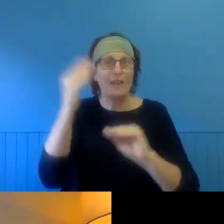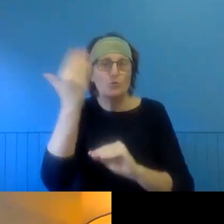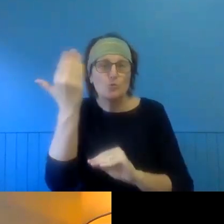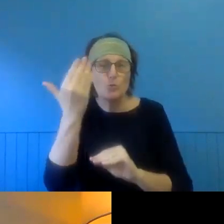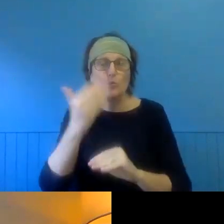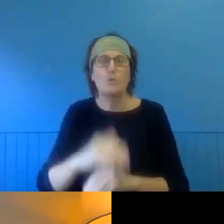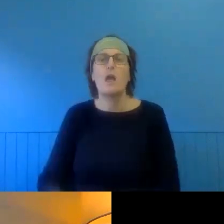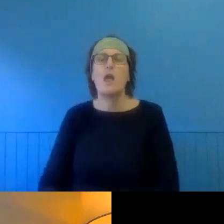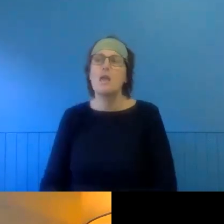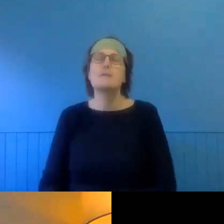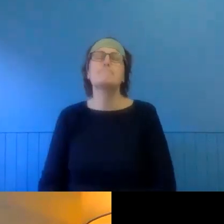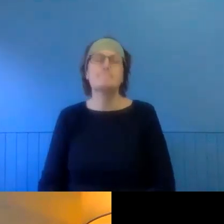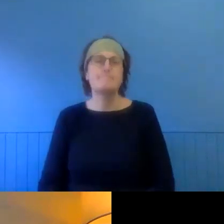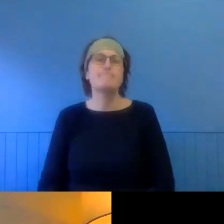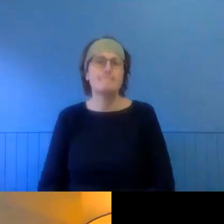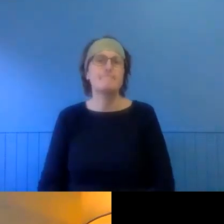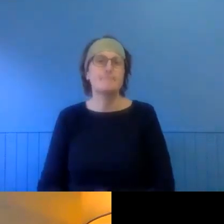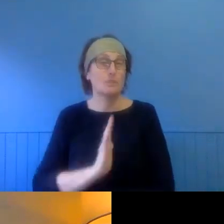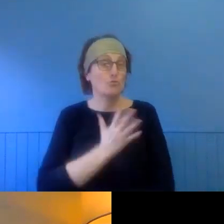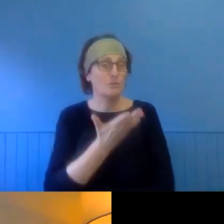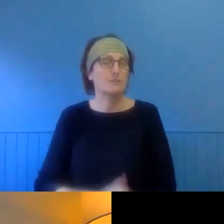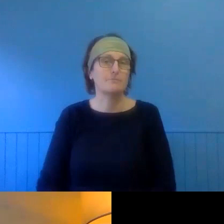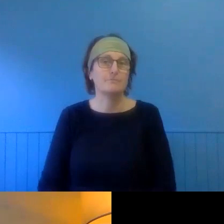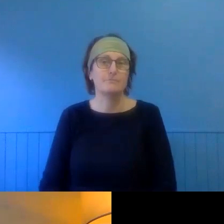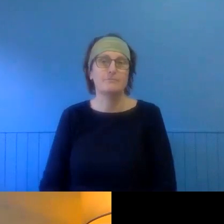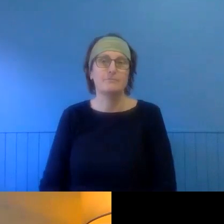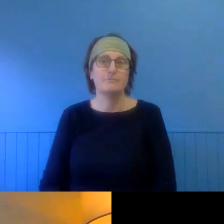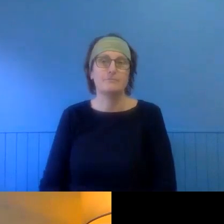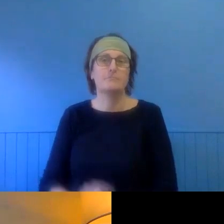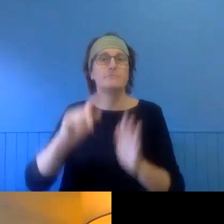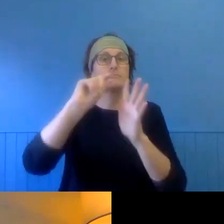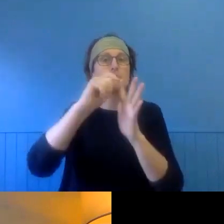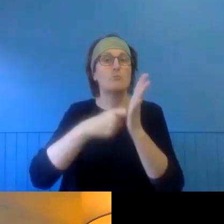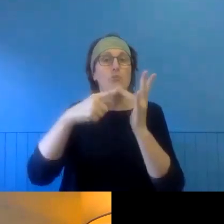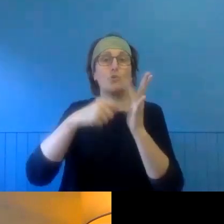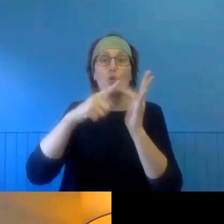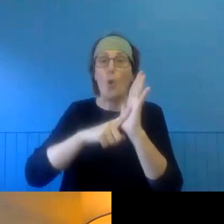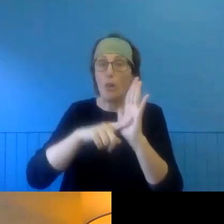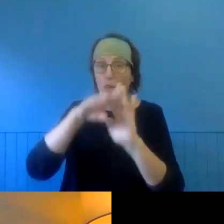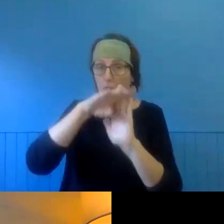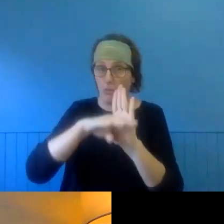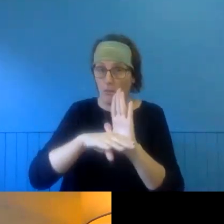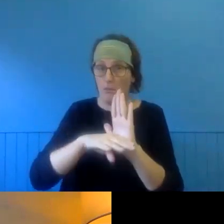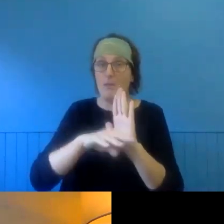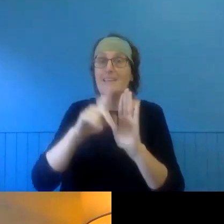. Yes, yes. Well, the protocols are that those stories,